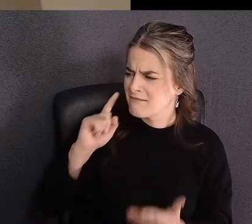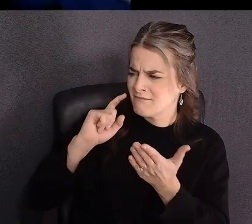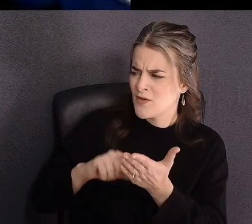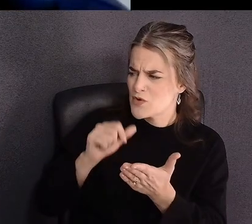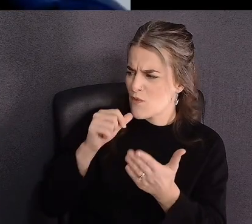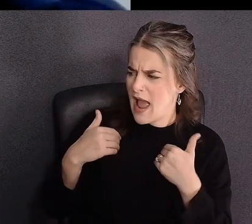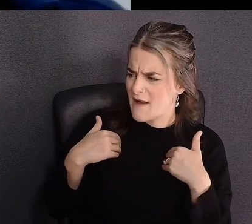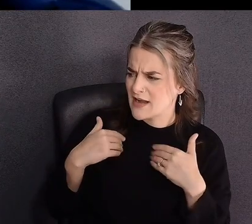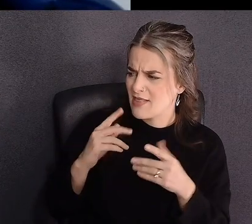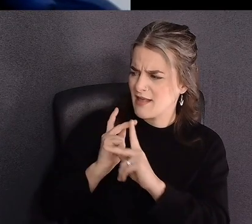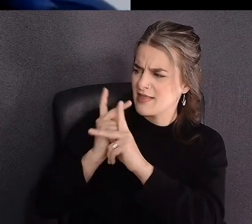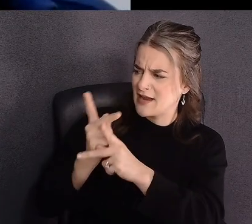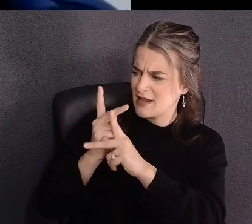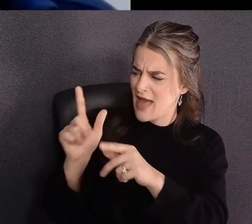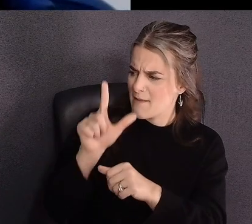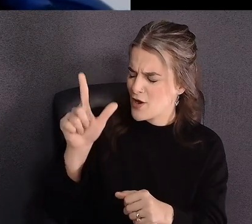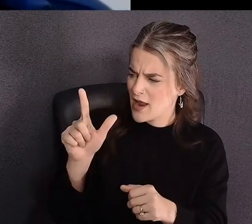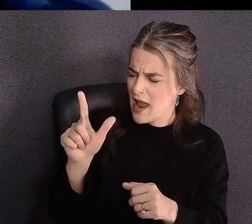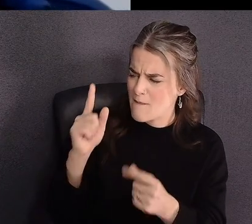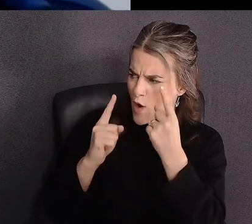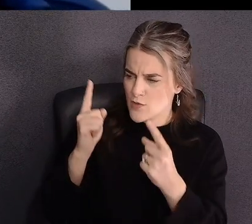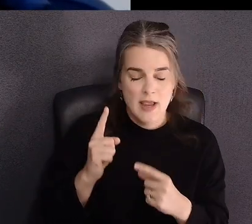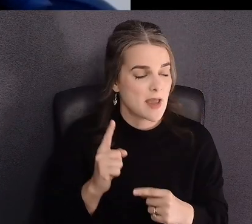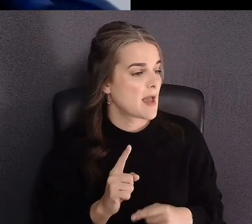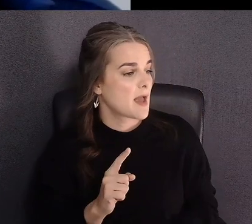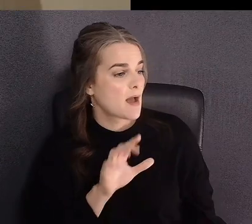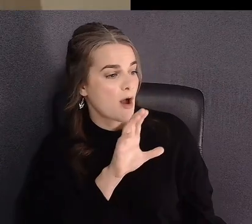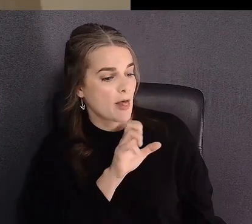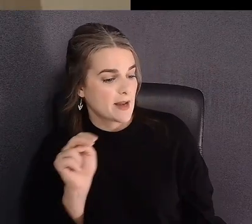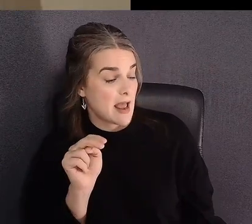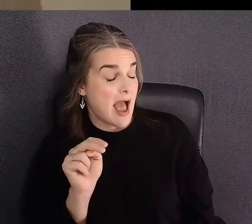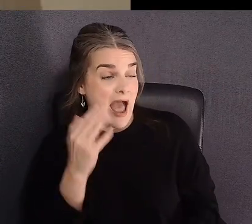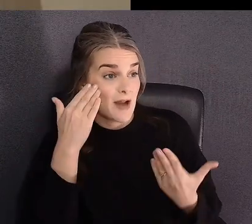Honestly, I didn't even know Apple made it. OK. I just was trying to figure out, there's gotta be something out there.